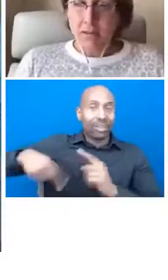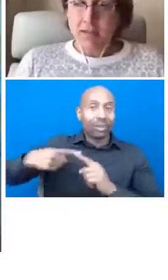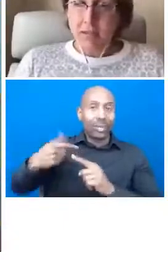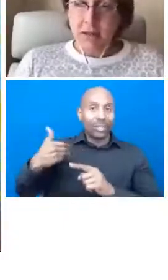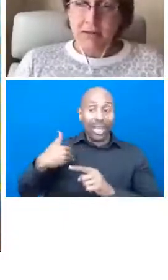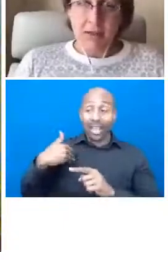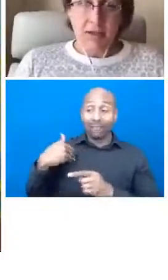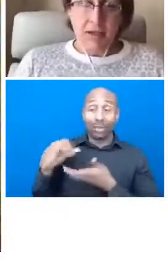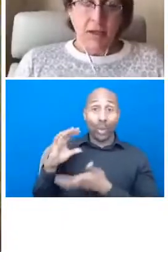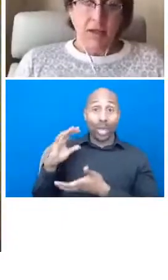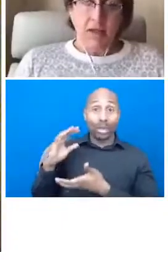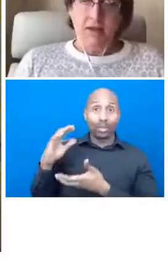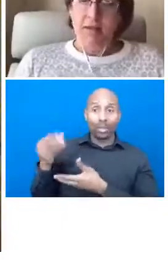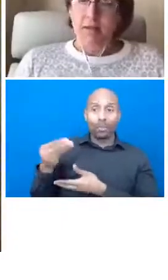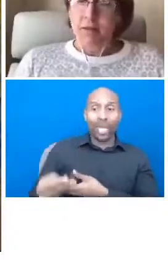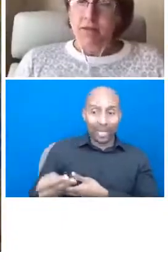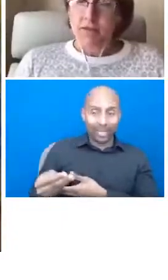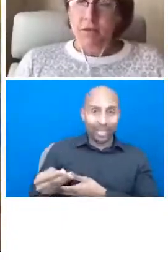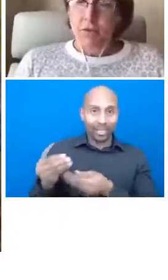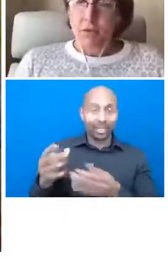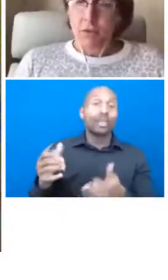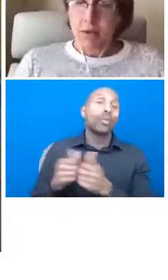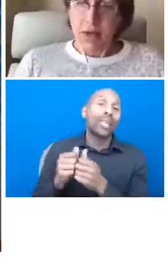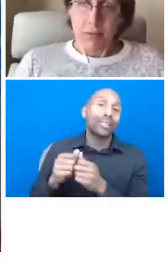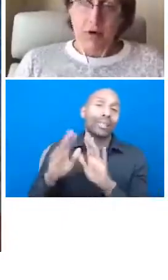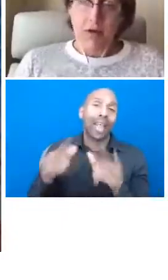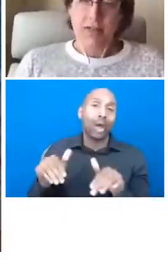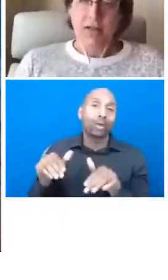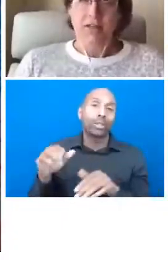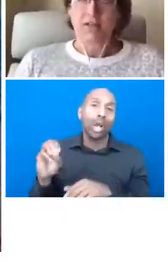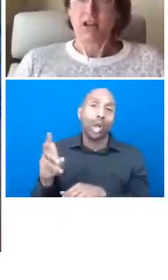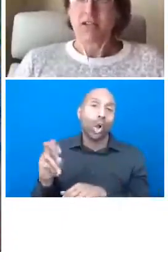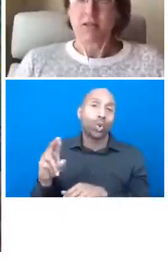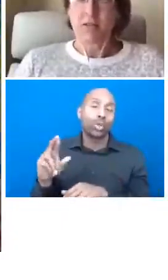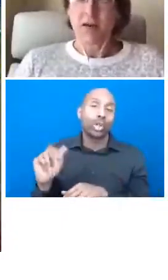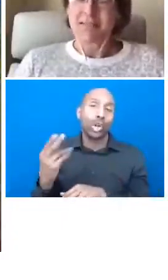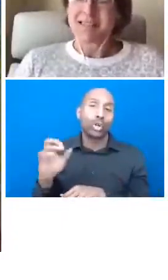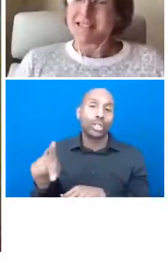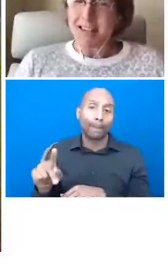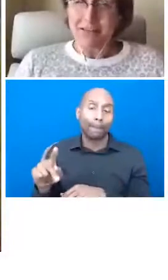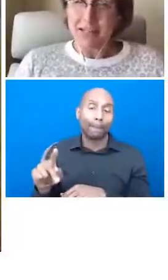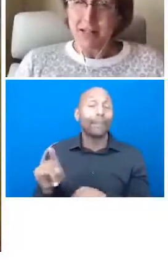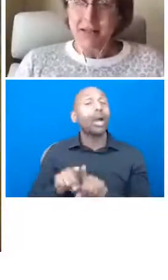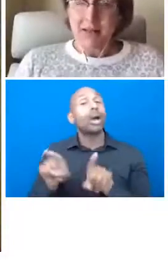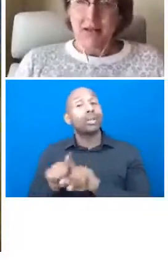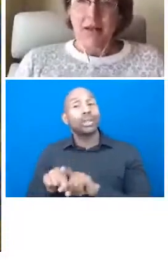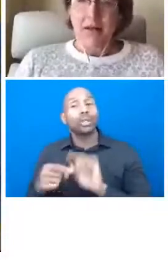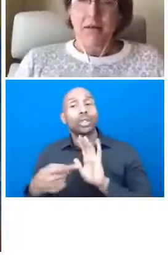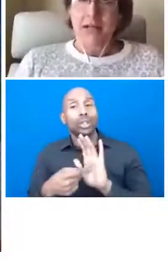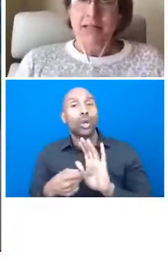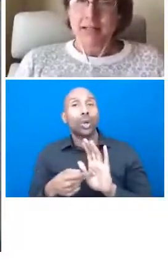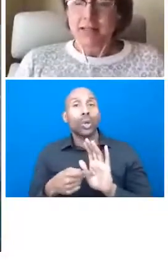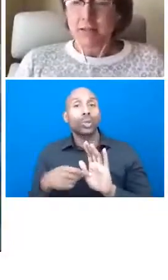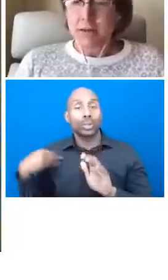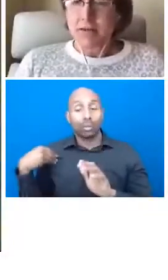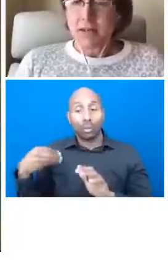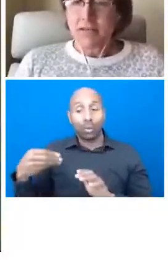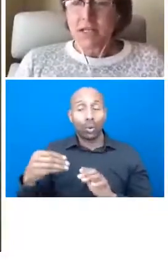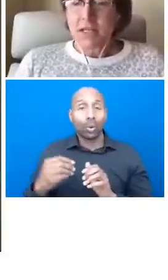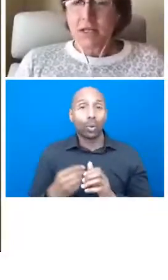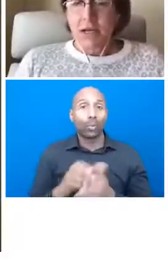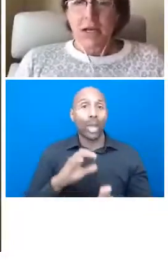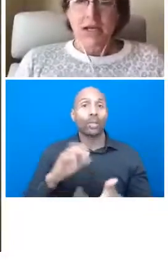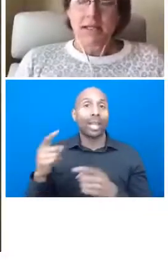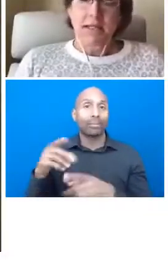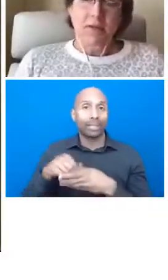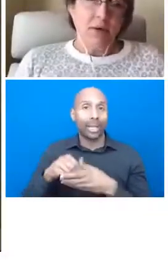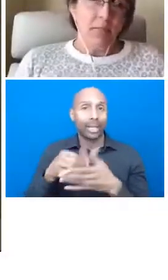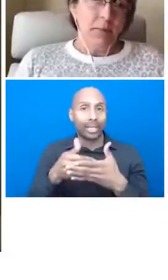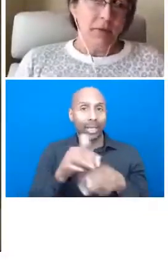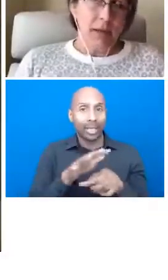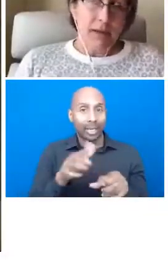It also talks about safety and ideas around safety and policing.